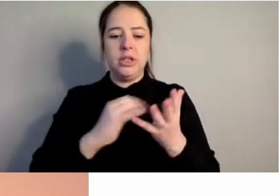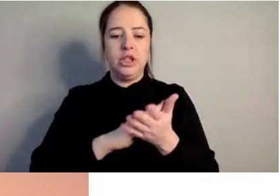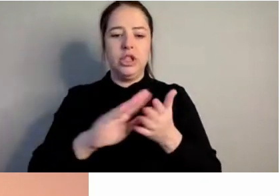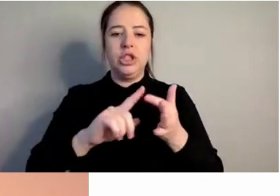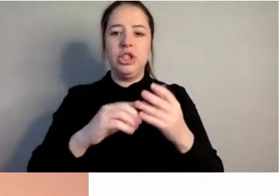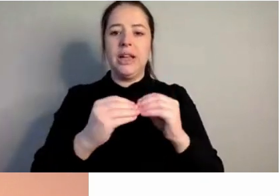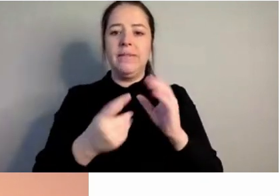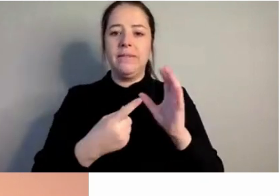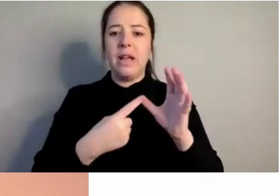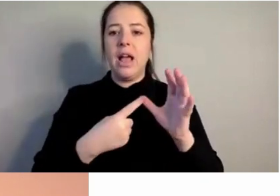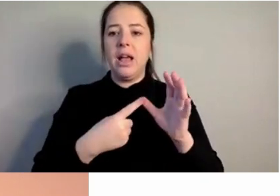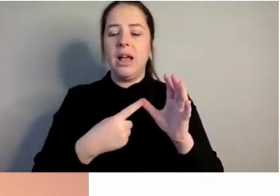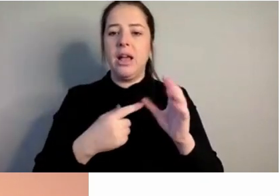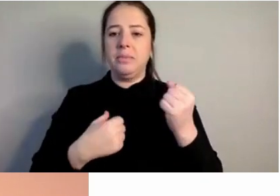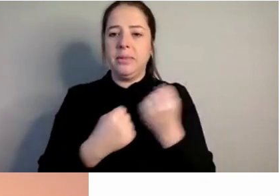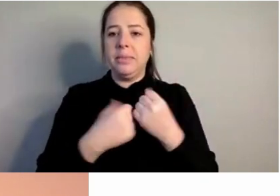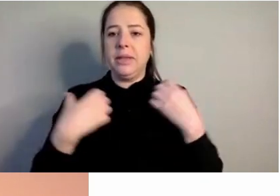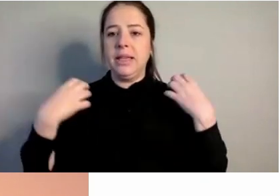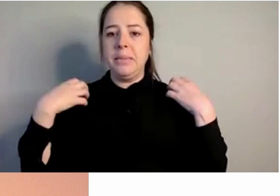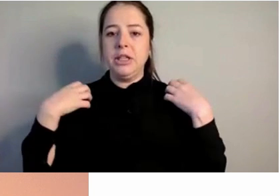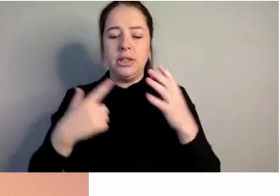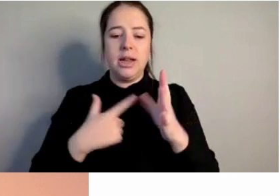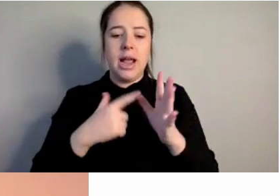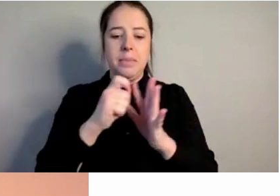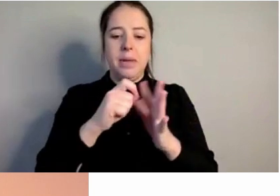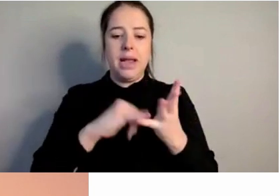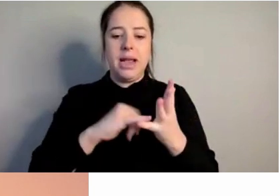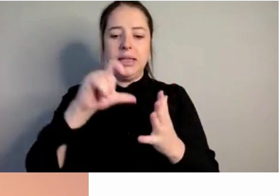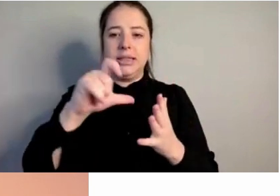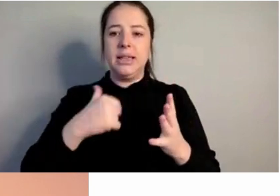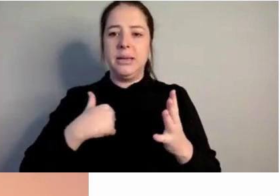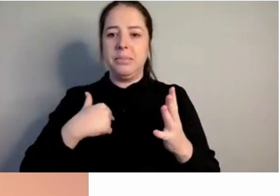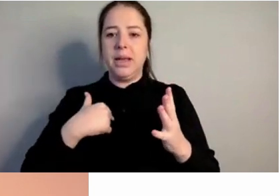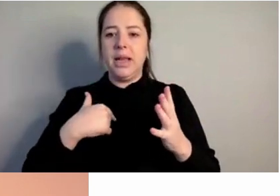I'm the deputy commissioner at the APSC, head of the APS Academy and Capability,